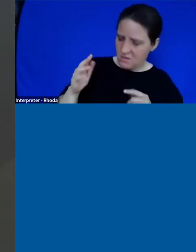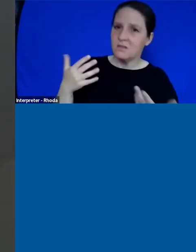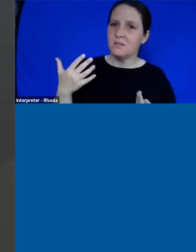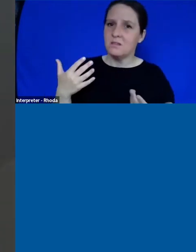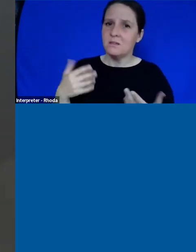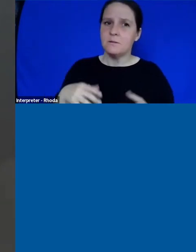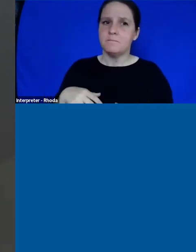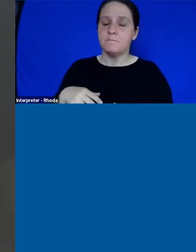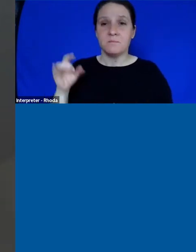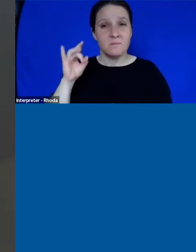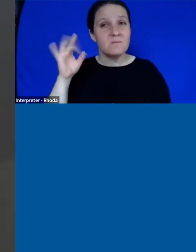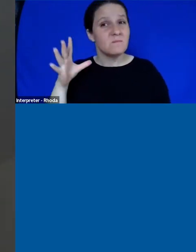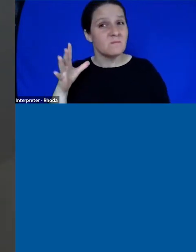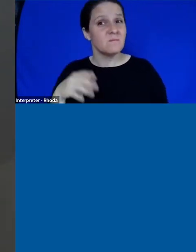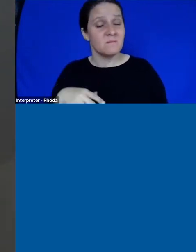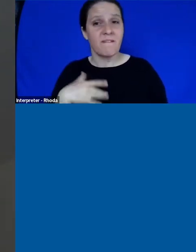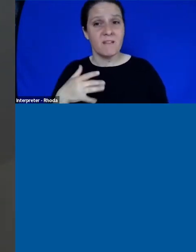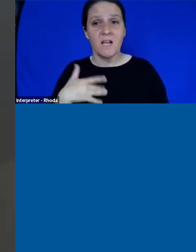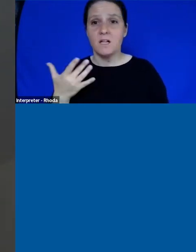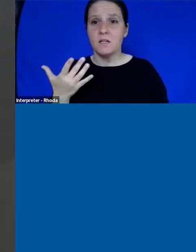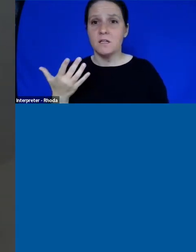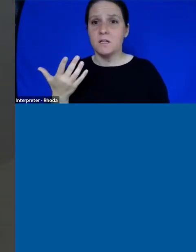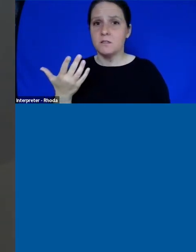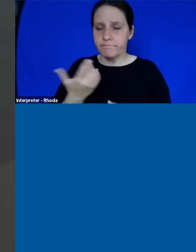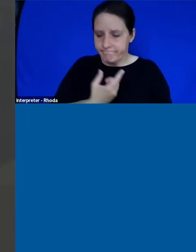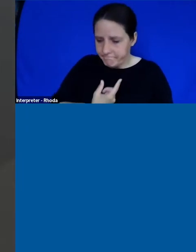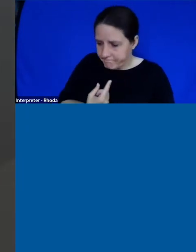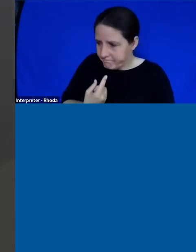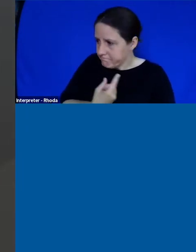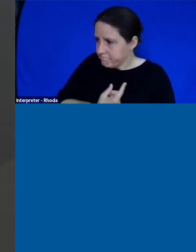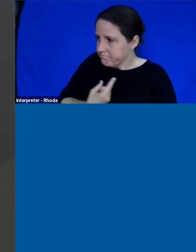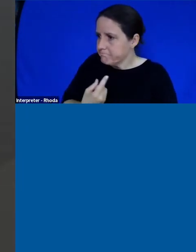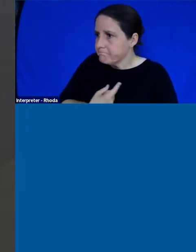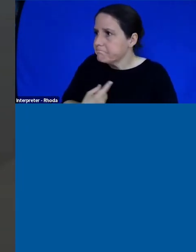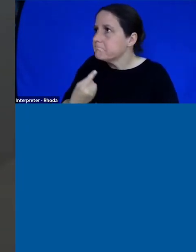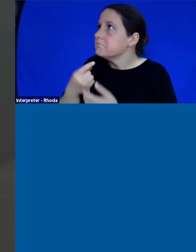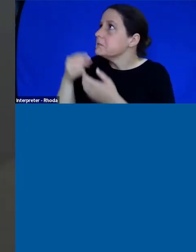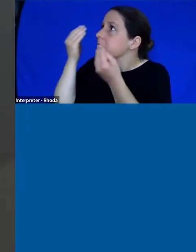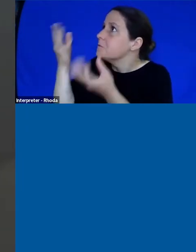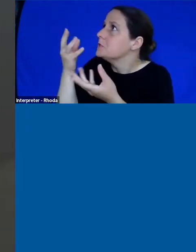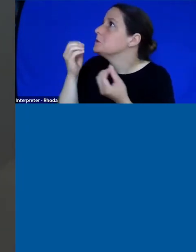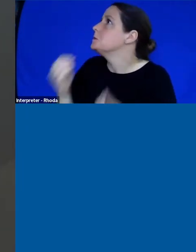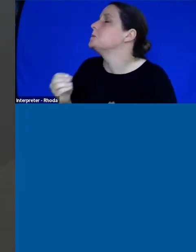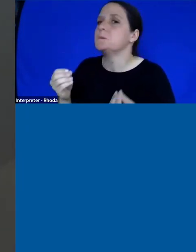We were pretty left out of the information. A lot of people thought it was an information overload.